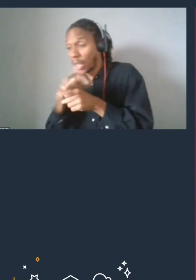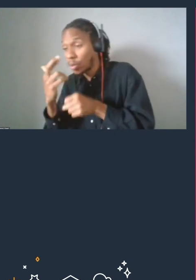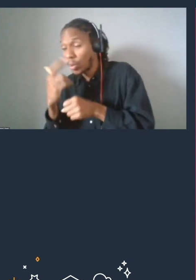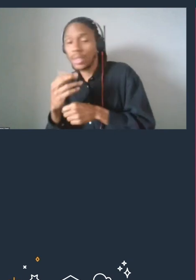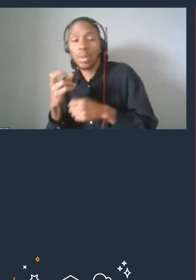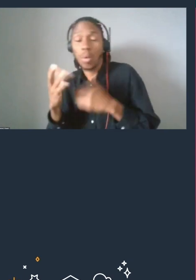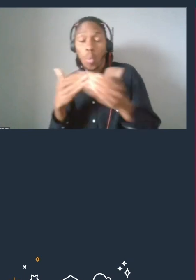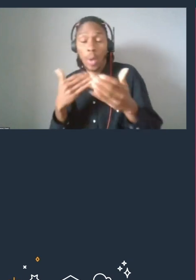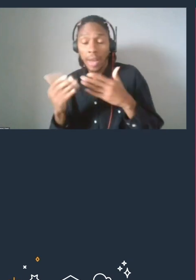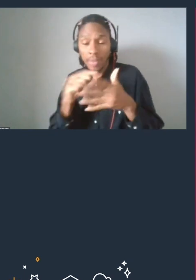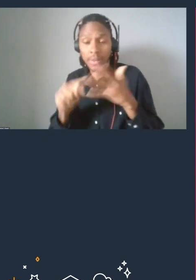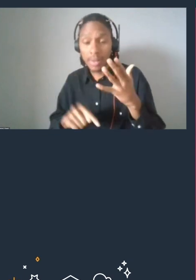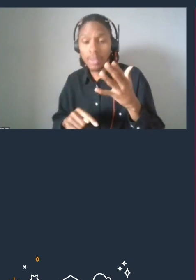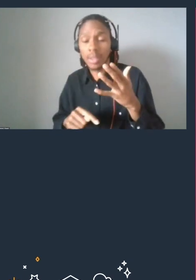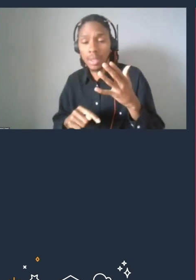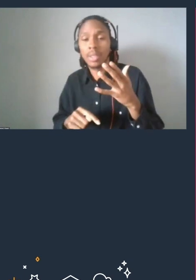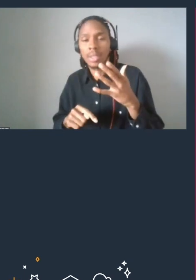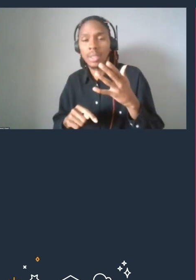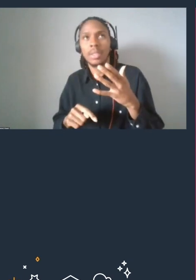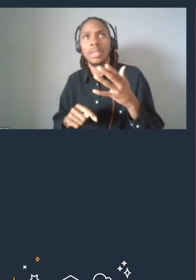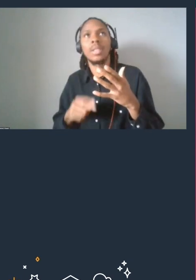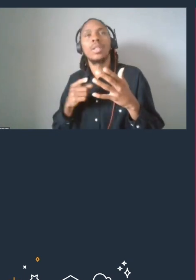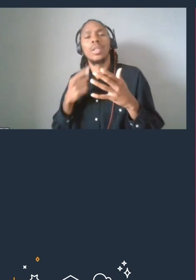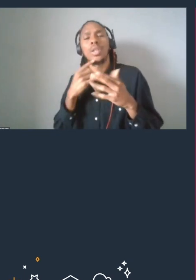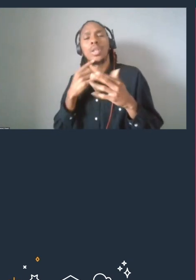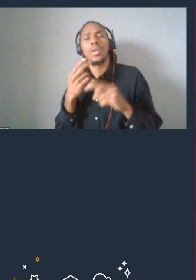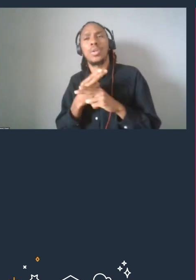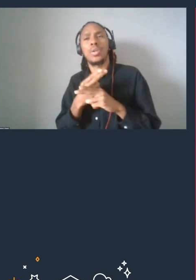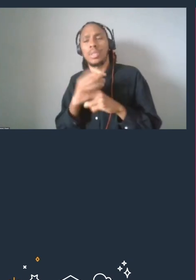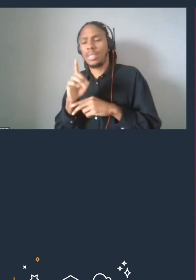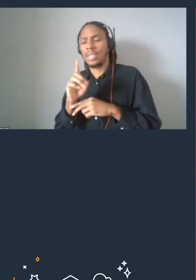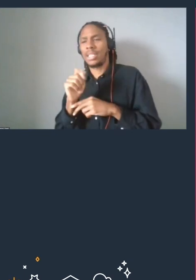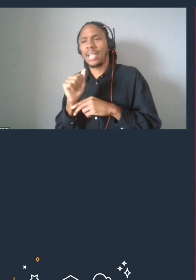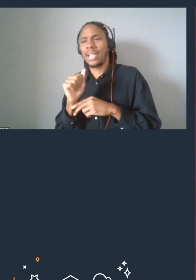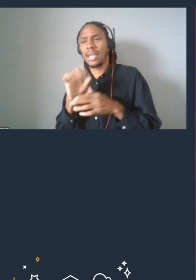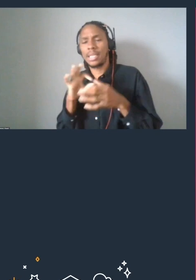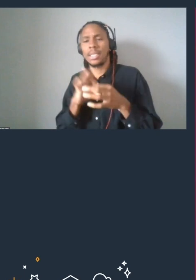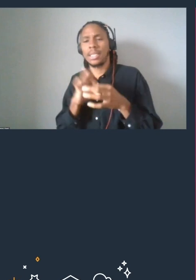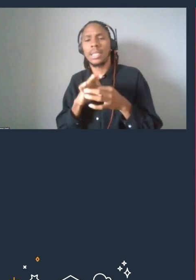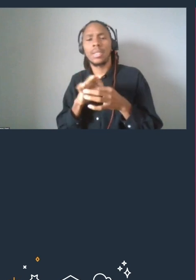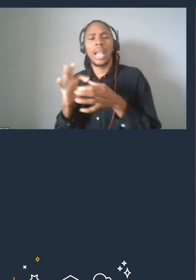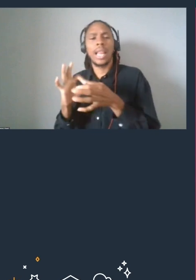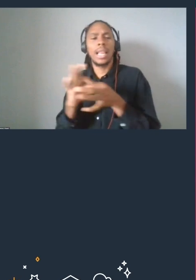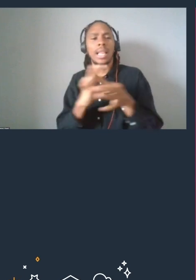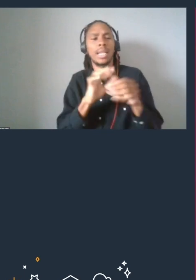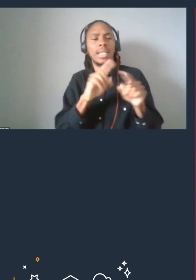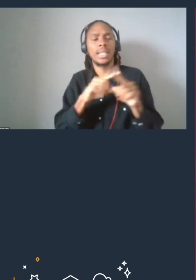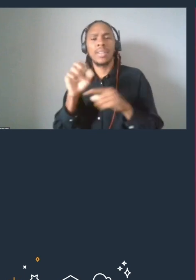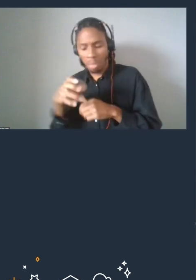But using, I think you said you could use DataSync to link different S3 on Outposts devices, was that right?